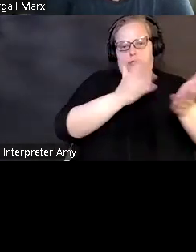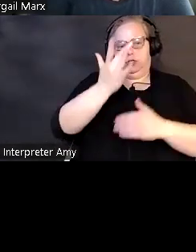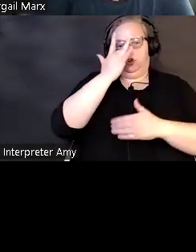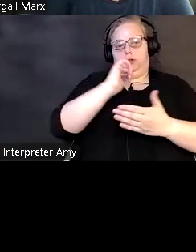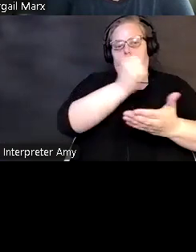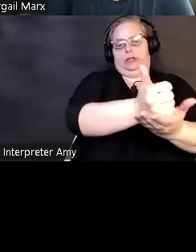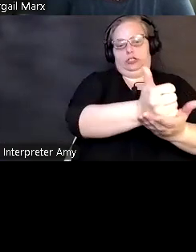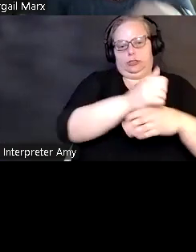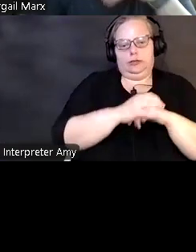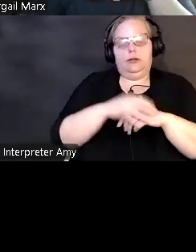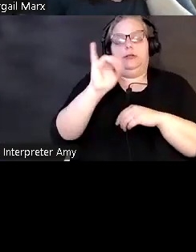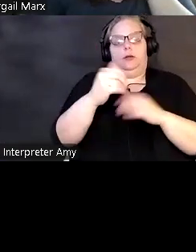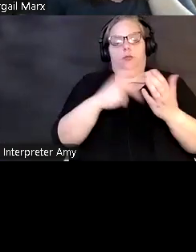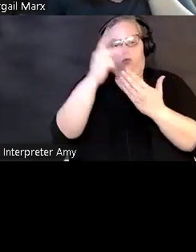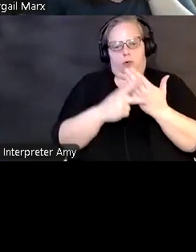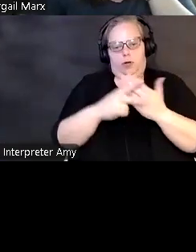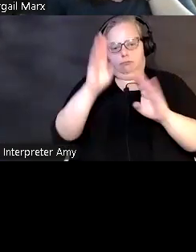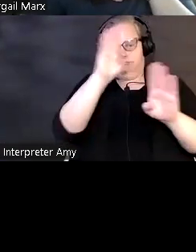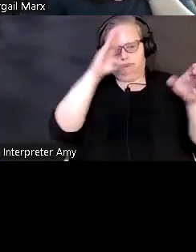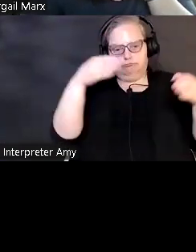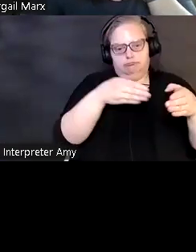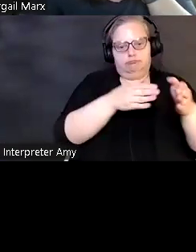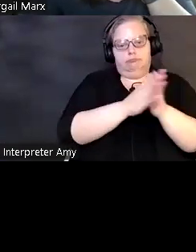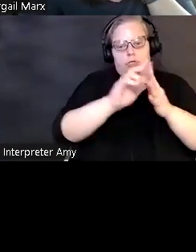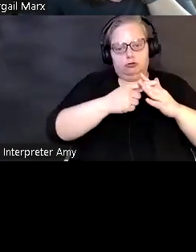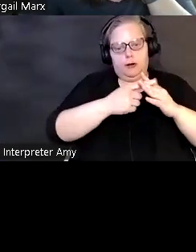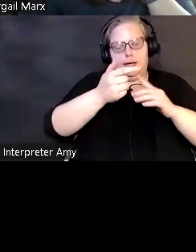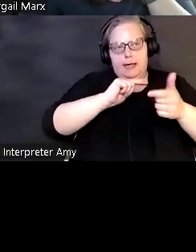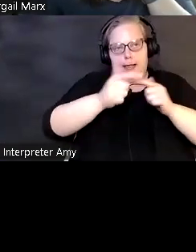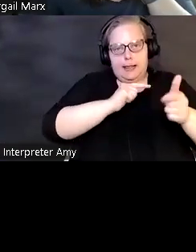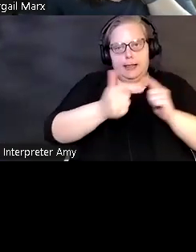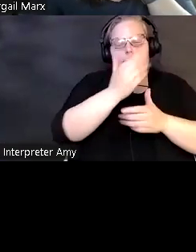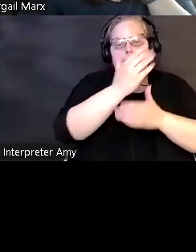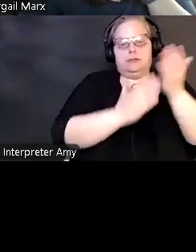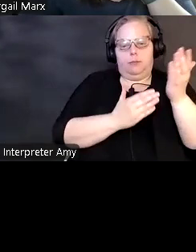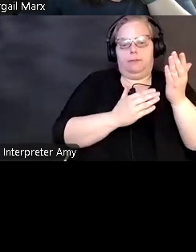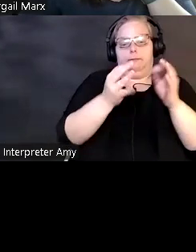the Birth to 3 program they worked on initiating some of these language pieces, communicating wants